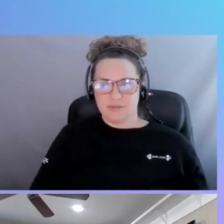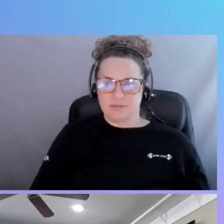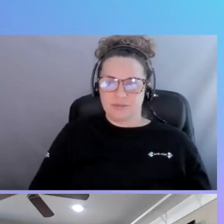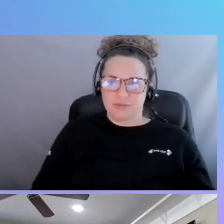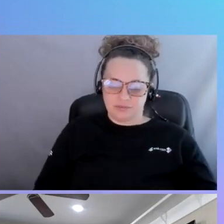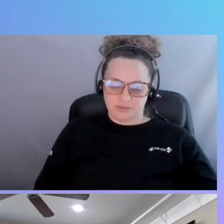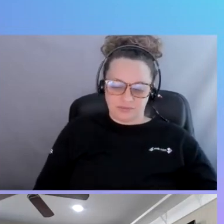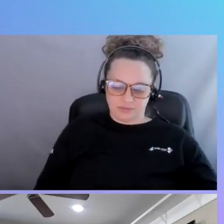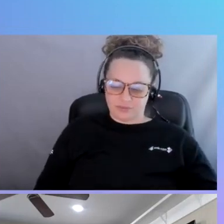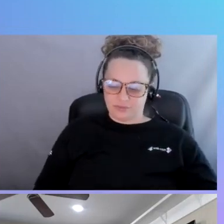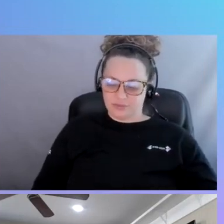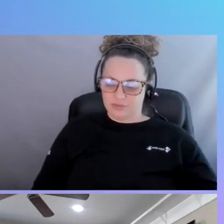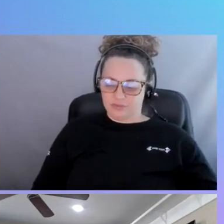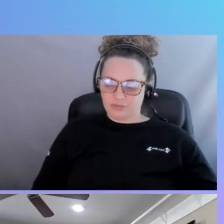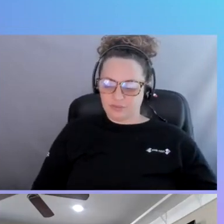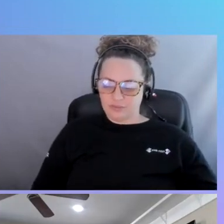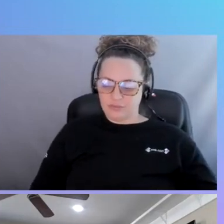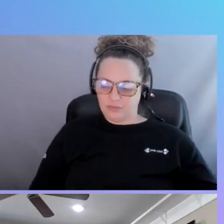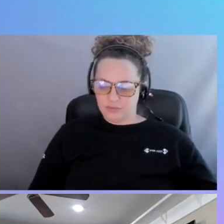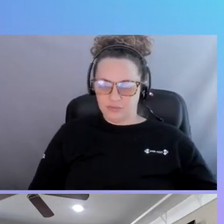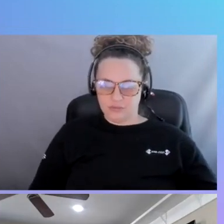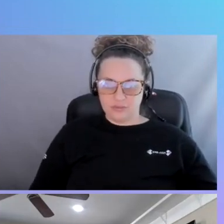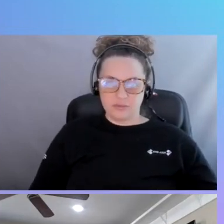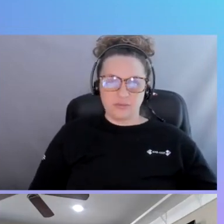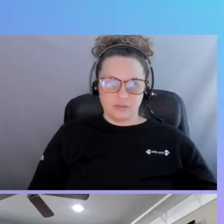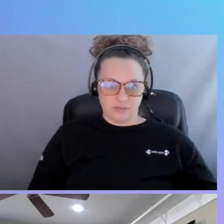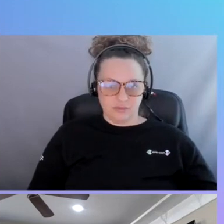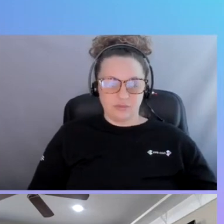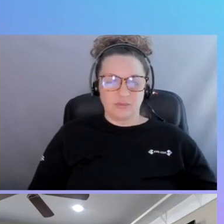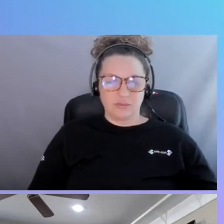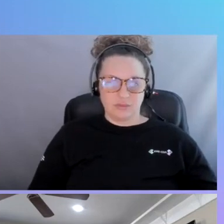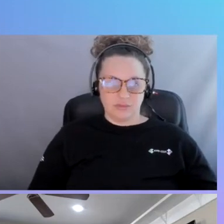it. >> So moving forward. Here's